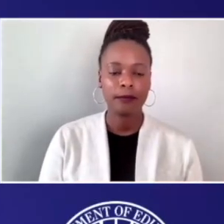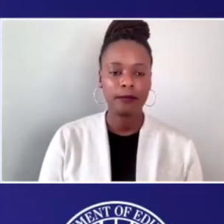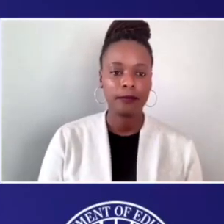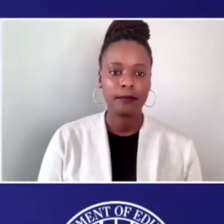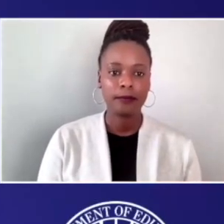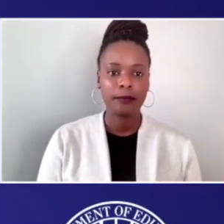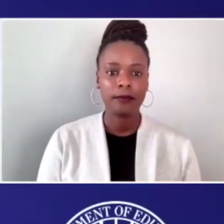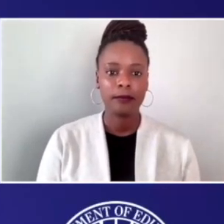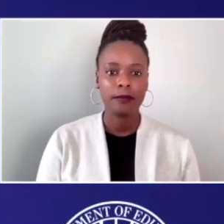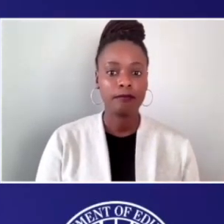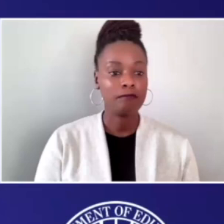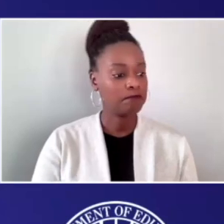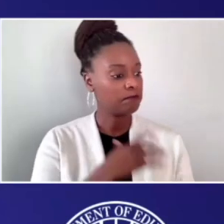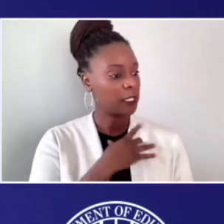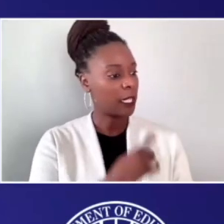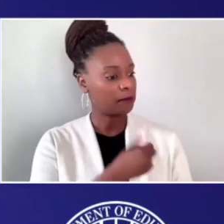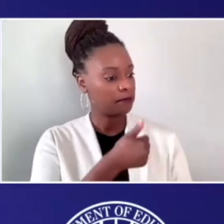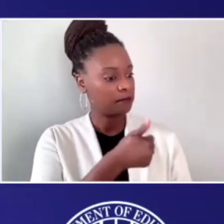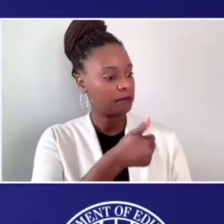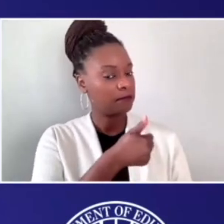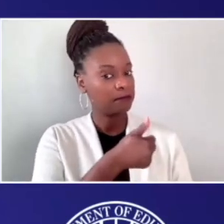We'd like that. Okay. Sounds great. Thank you.